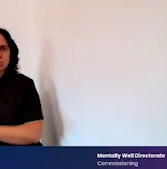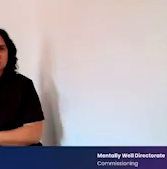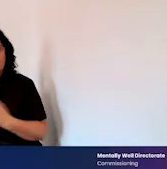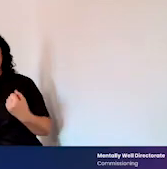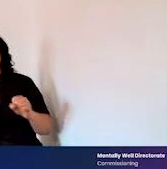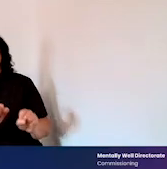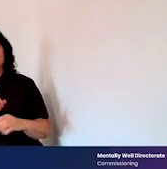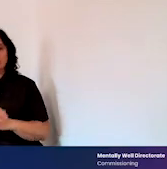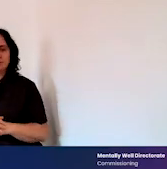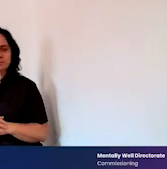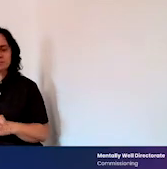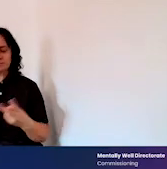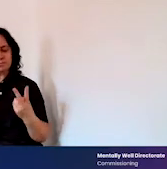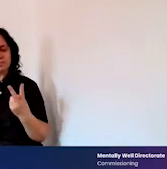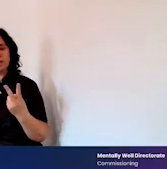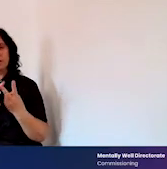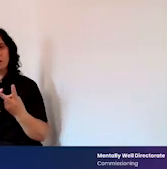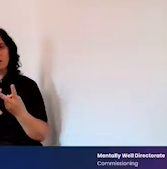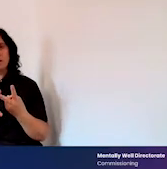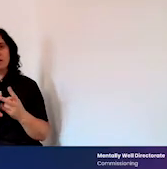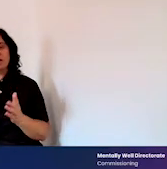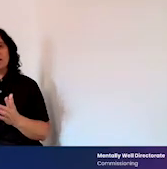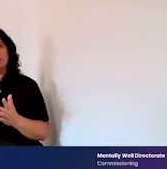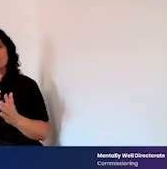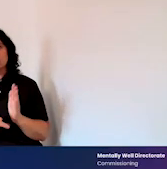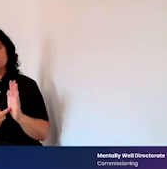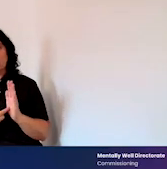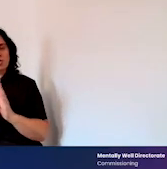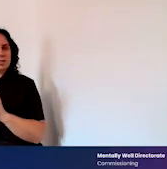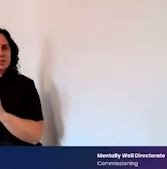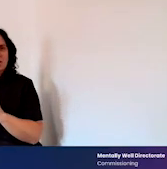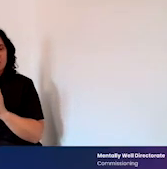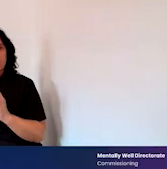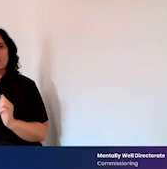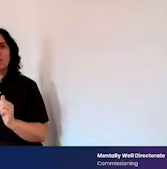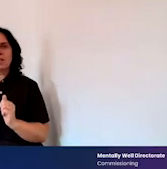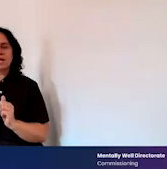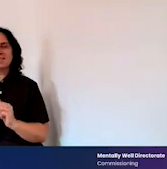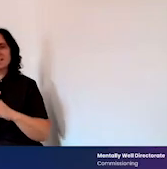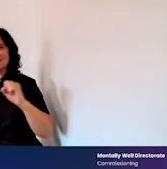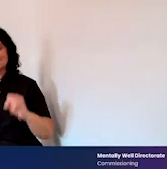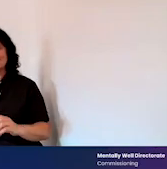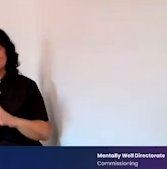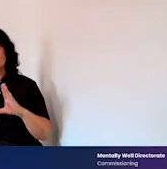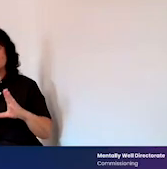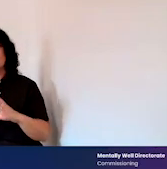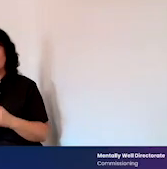And we also have here today, John Zonnevylle, who's system design manager at the infant, child and youth team,